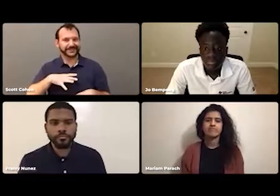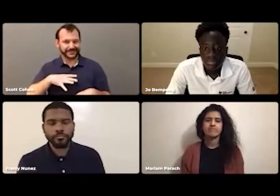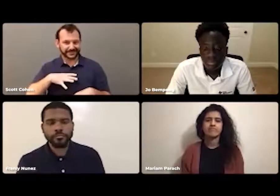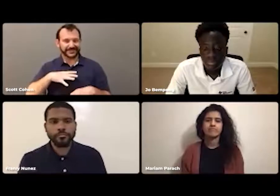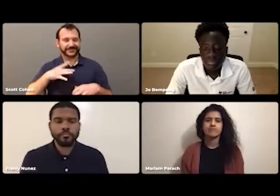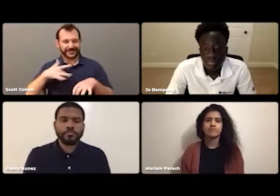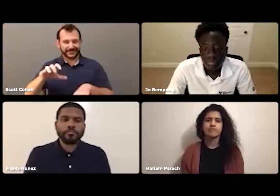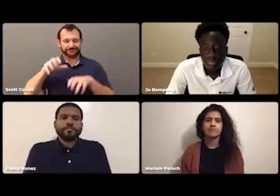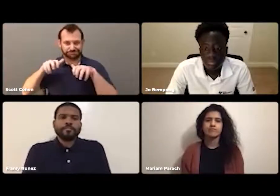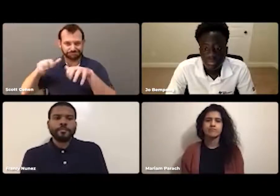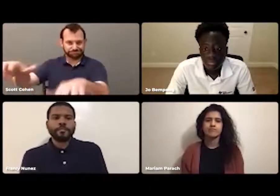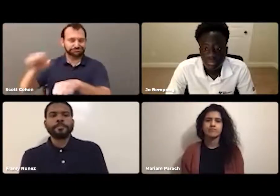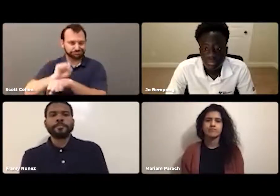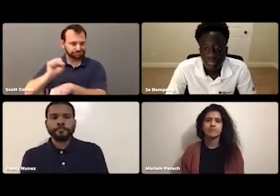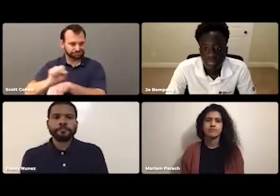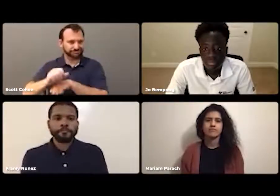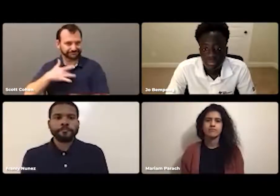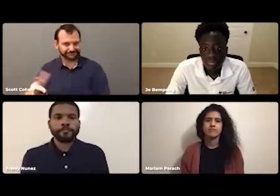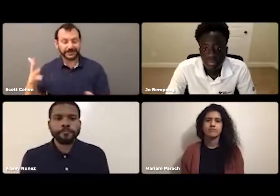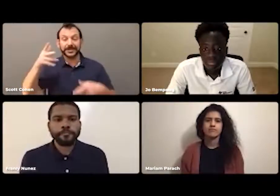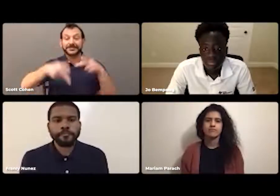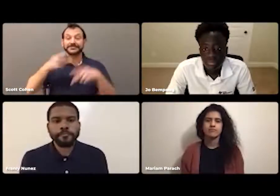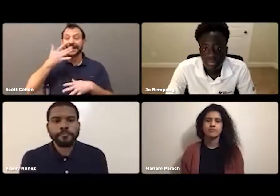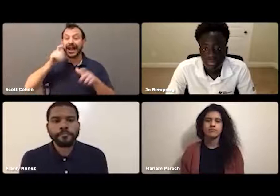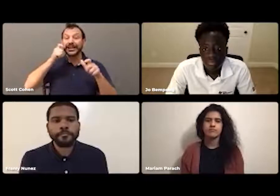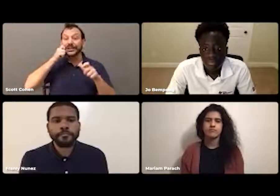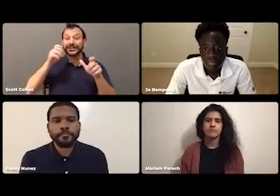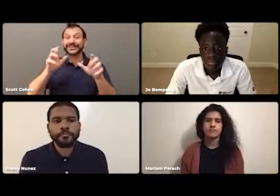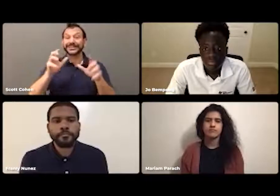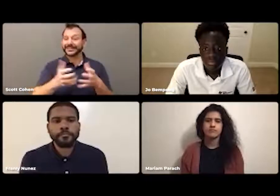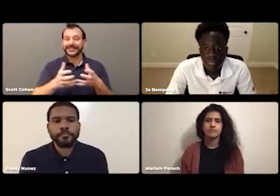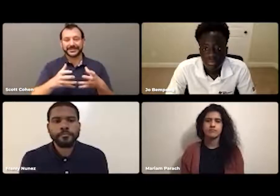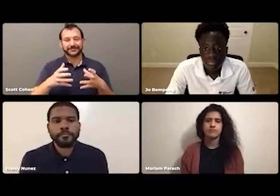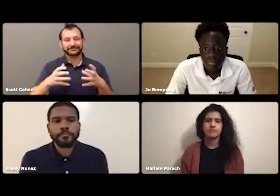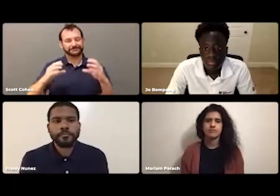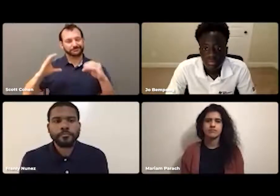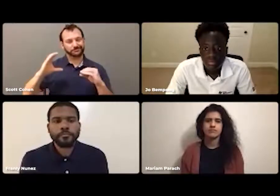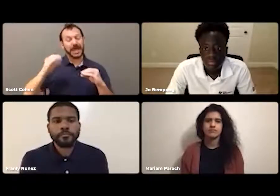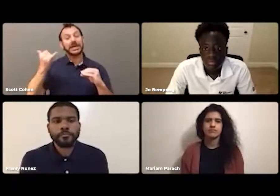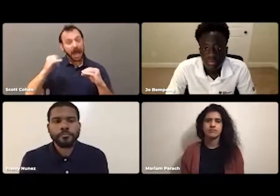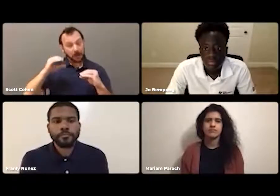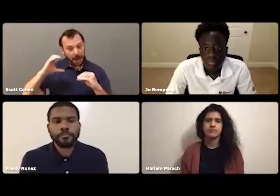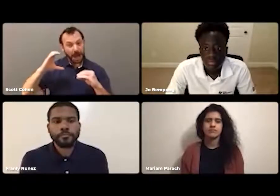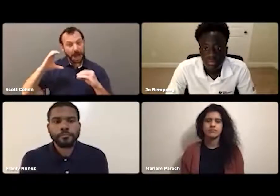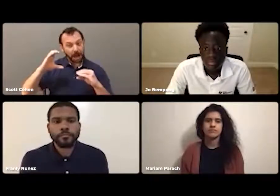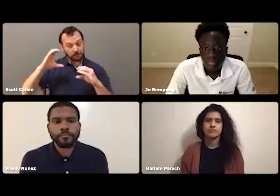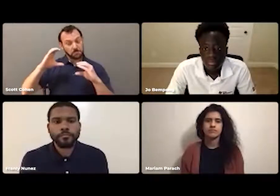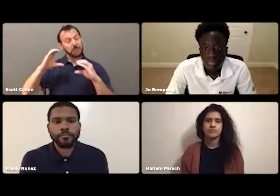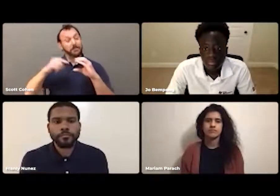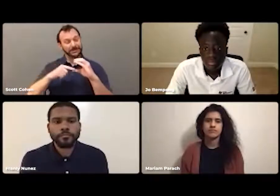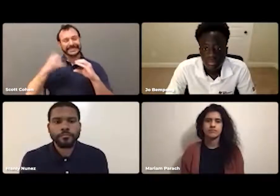still a heavy presence of white middle-class men in the field.